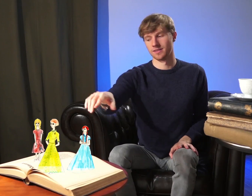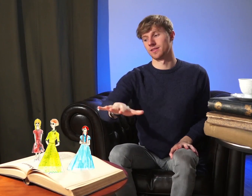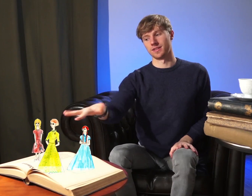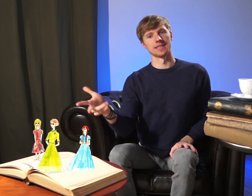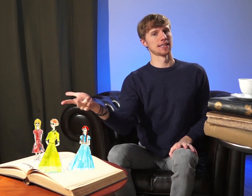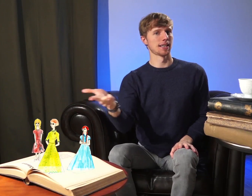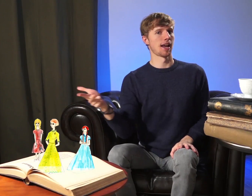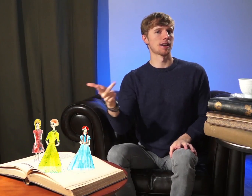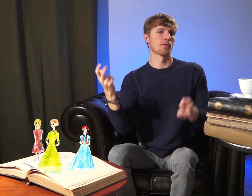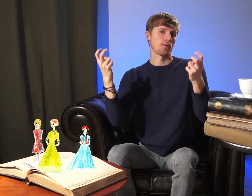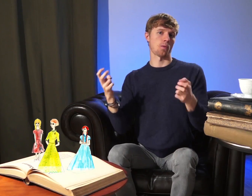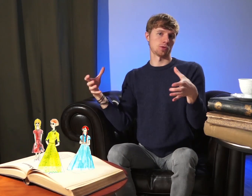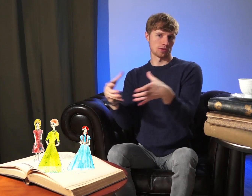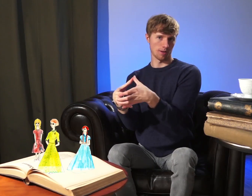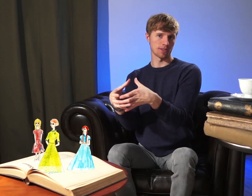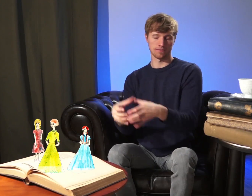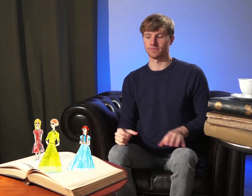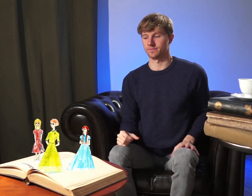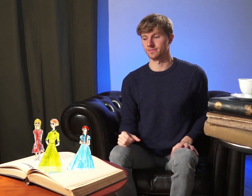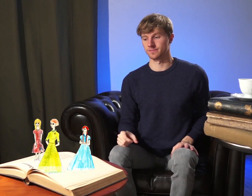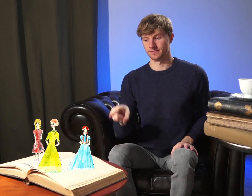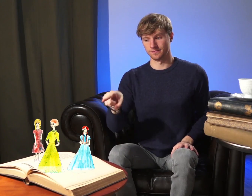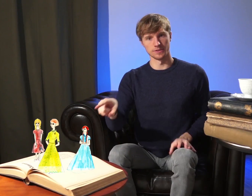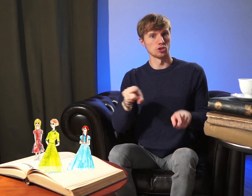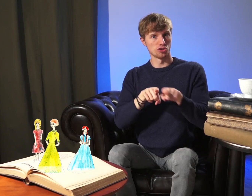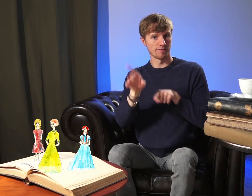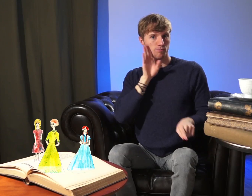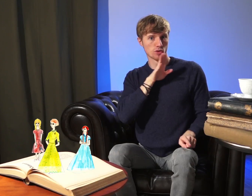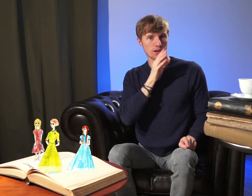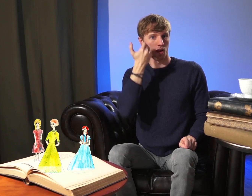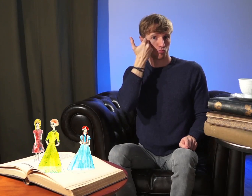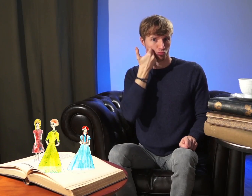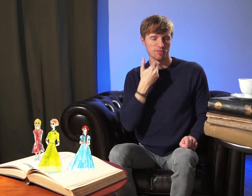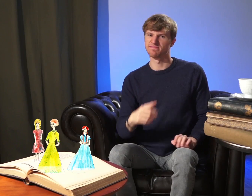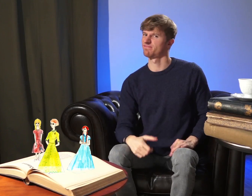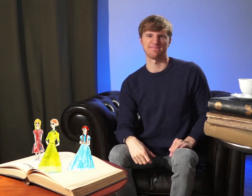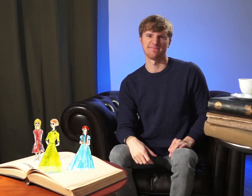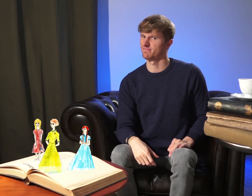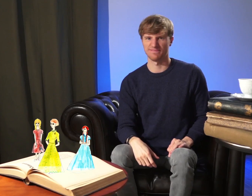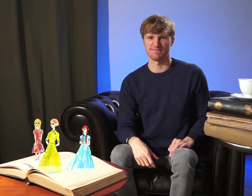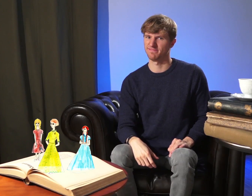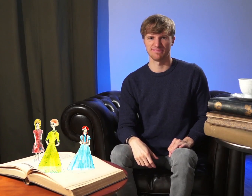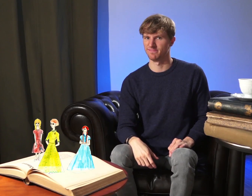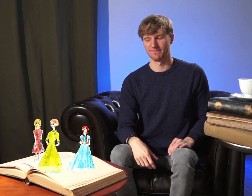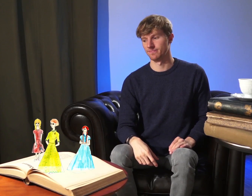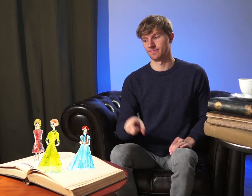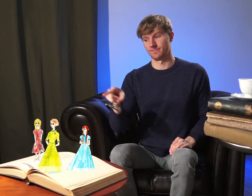in a house on a little farm. Her step-mother treated the girl badly.